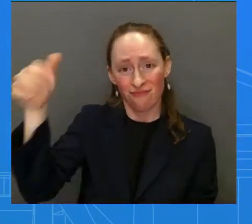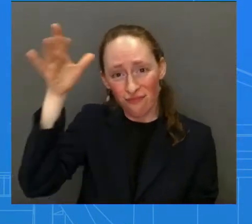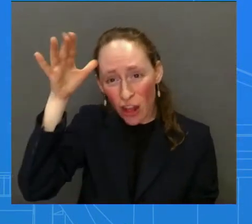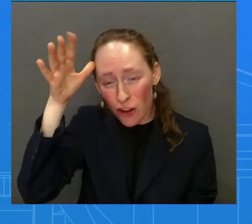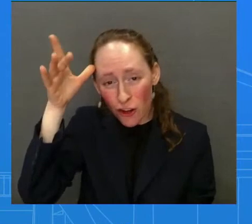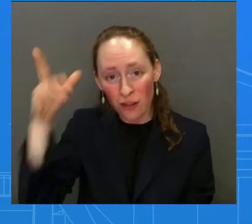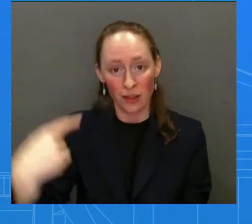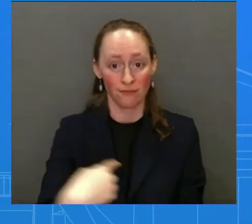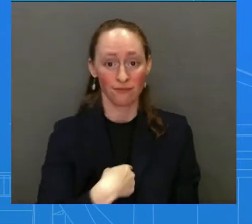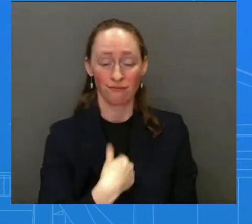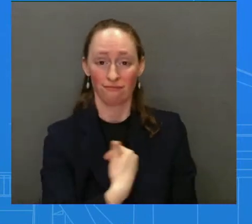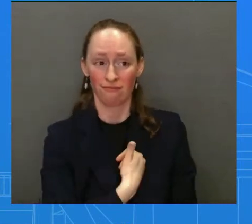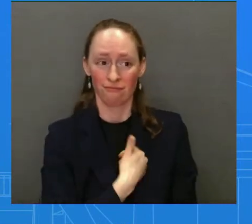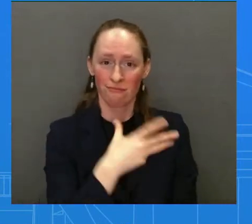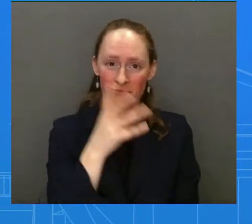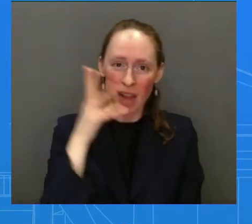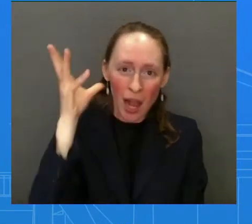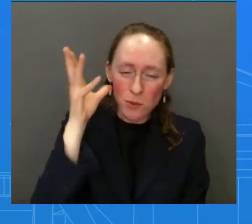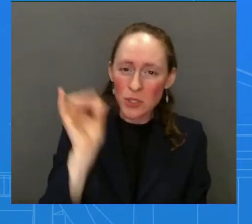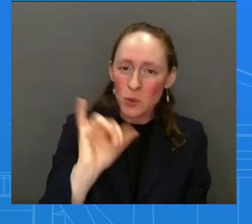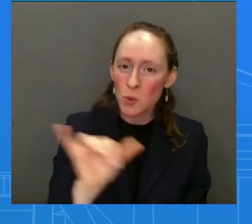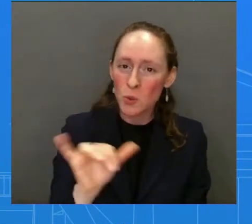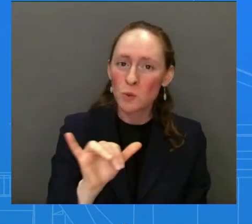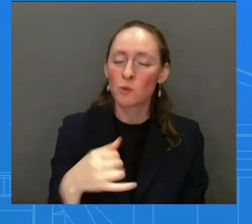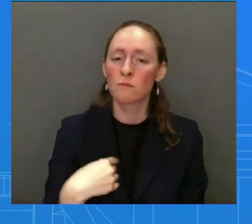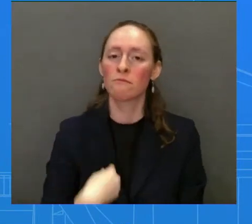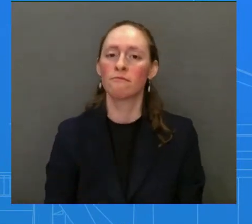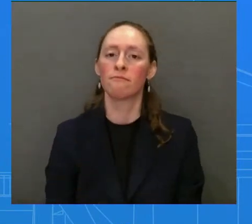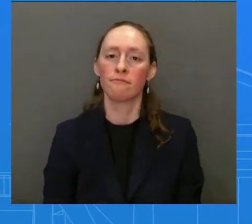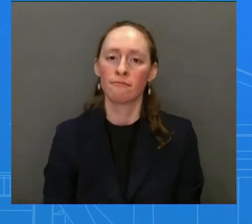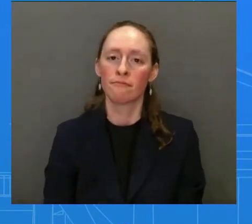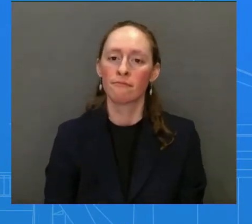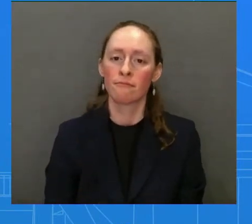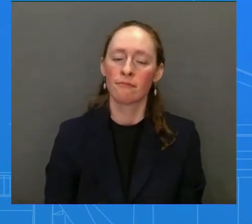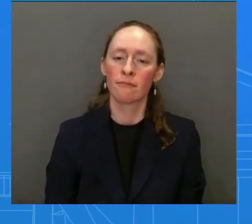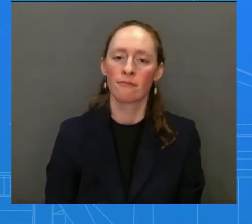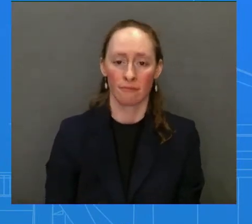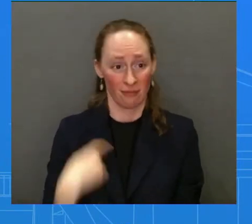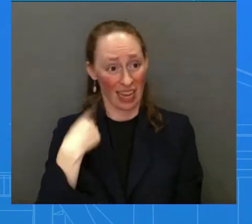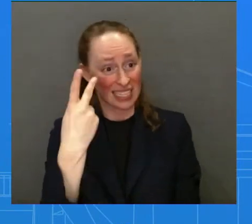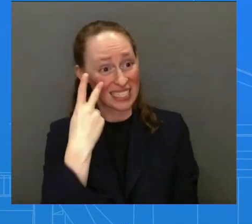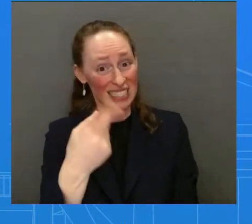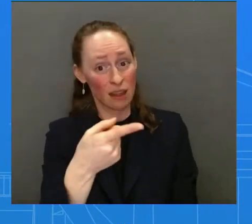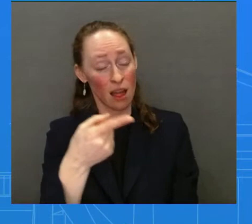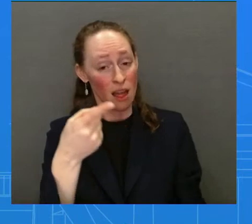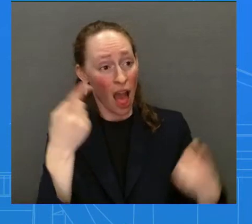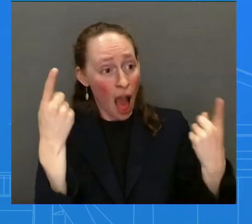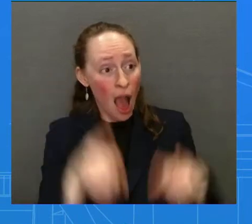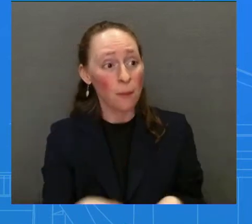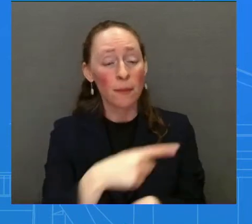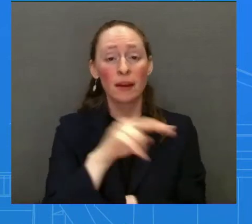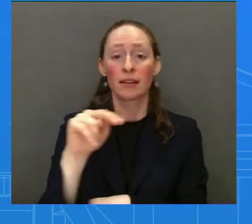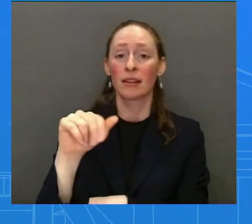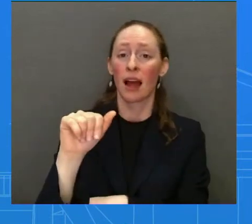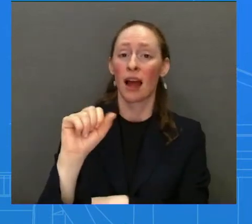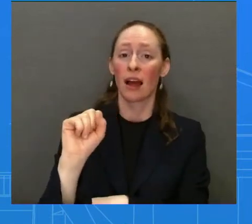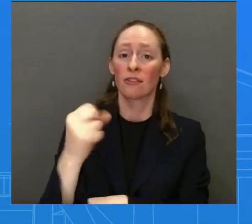of stories coming out of Nashville, it is devastating. It is devastating. In elementary schools, it should not be happening. And so, you're going to hear directly from this